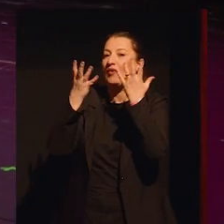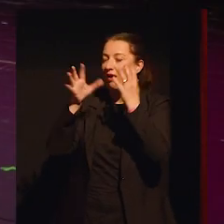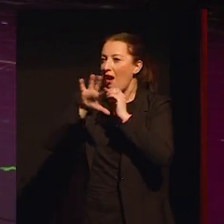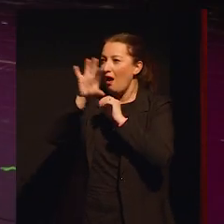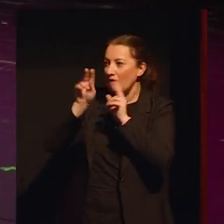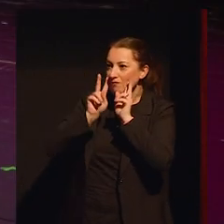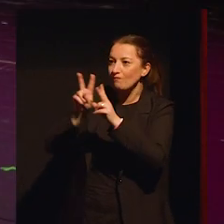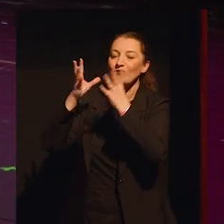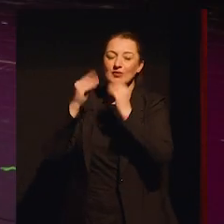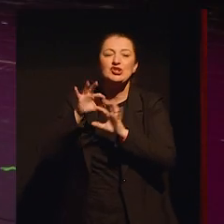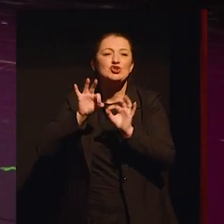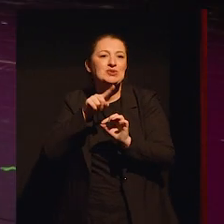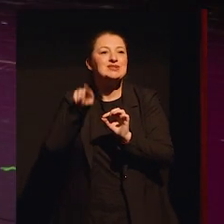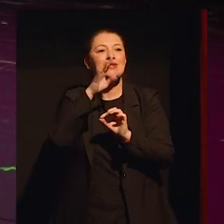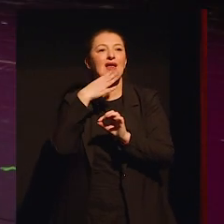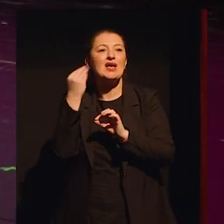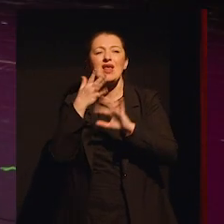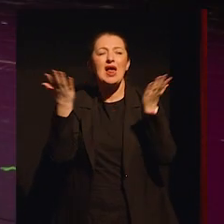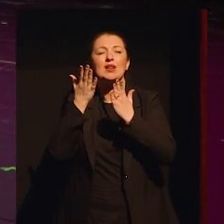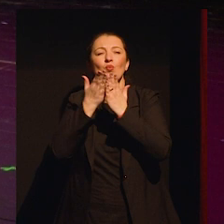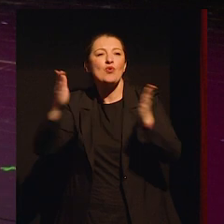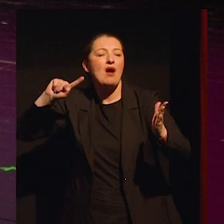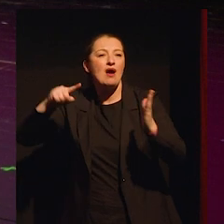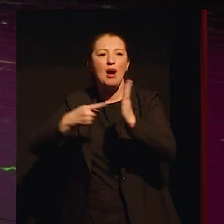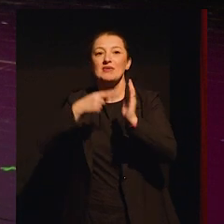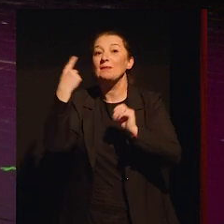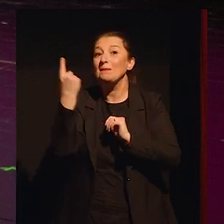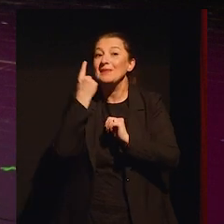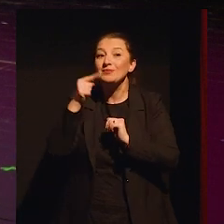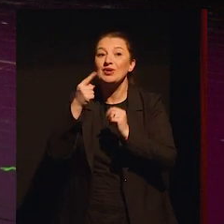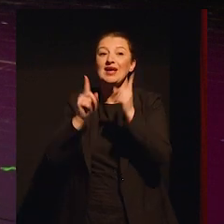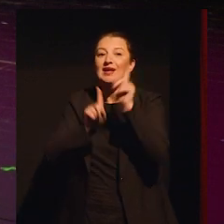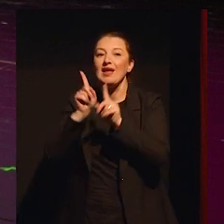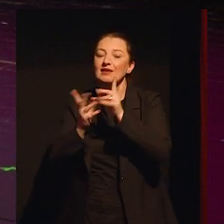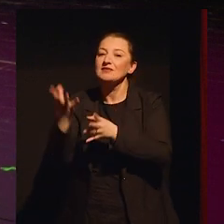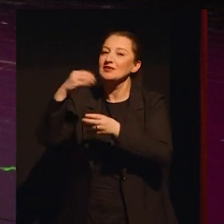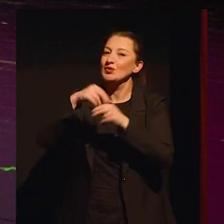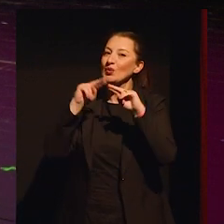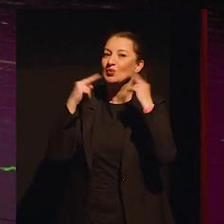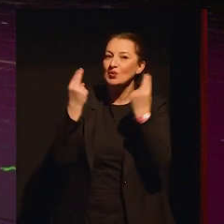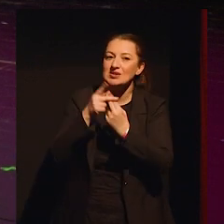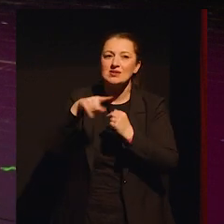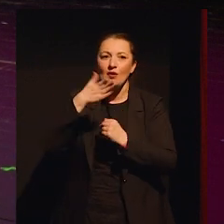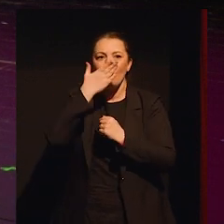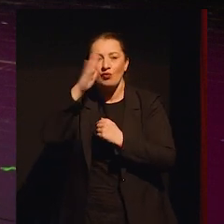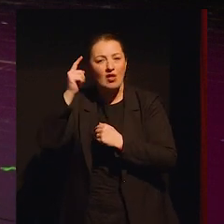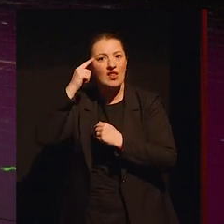And you young people can attain your biggest goals, and you can also take part in this digital world with your original ideas,